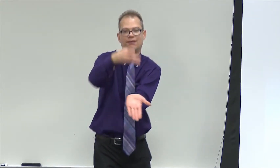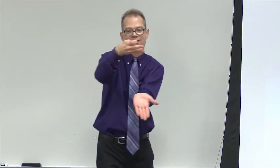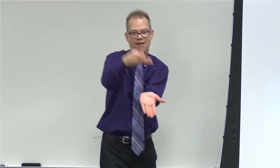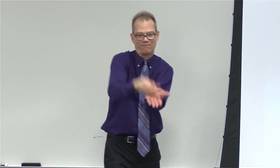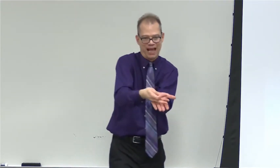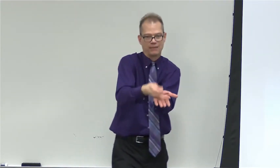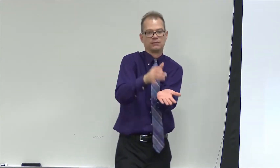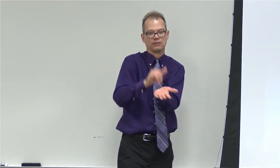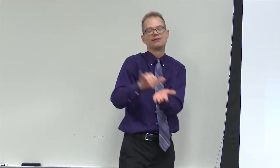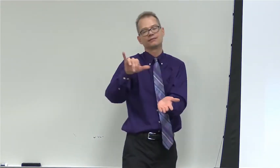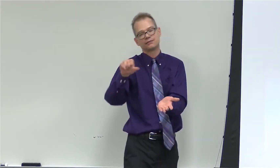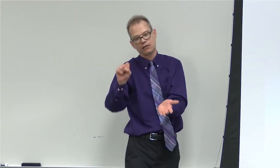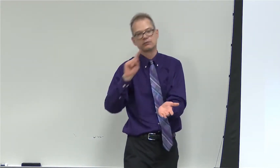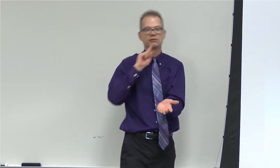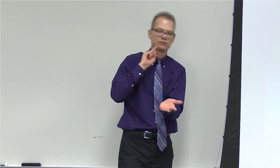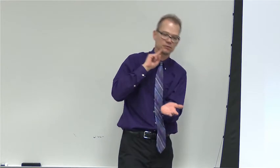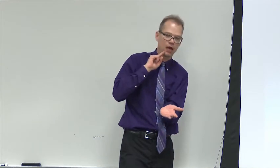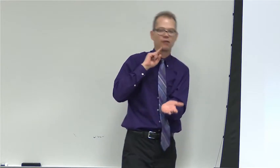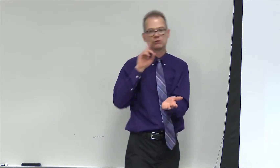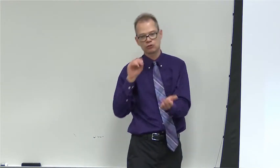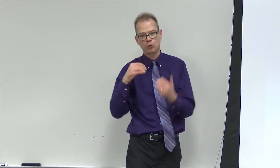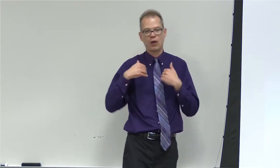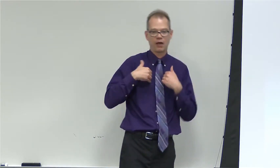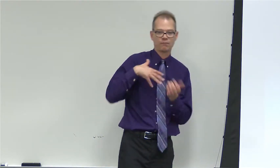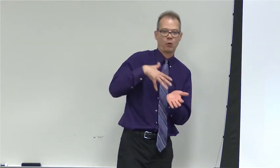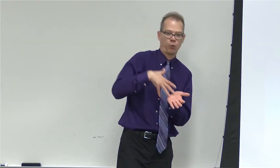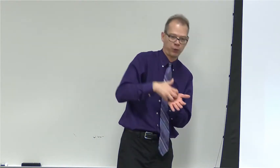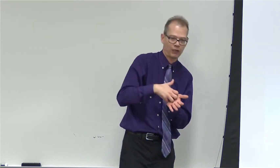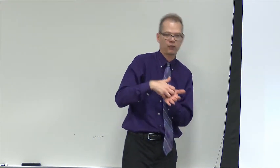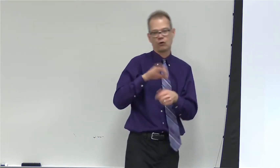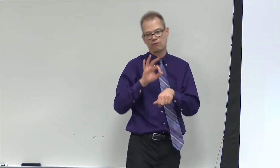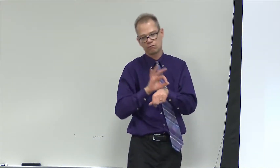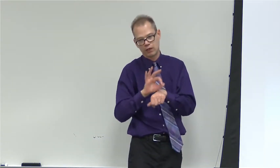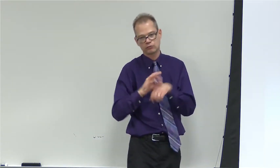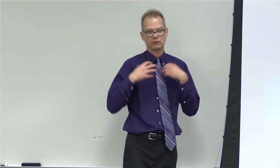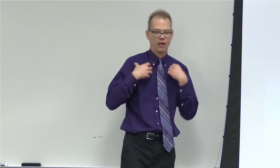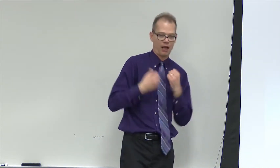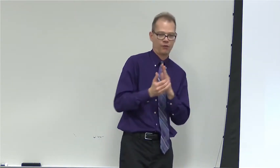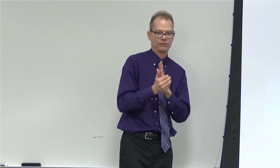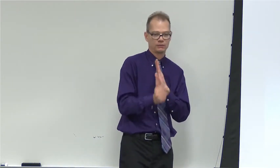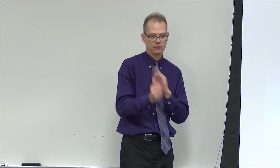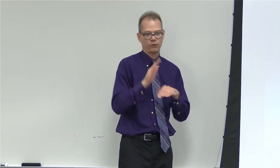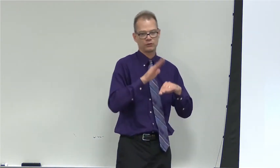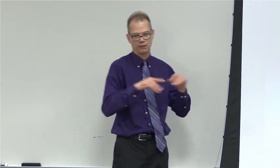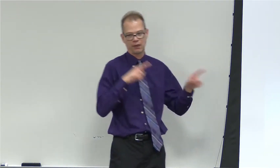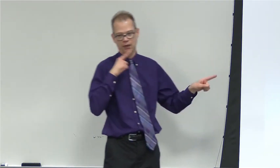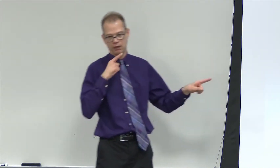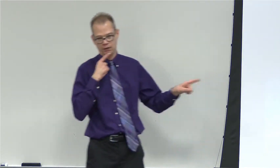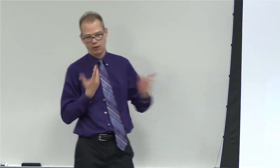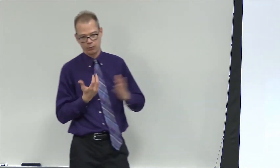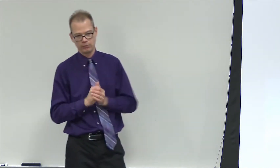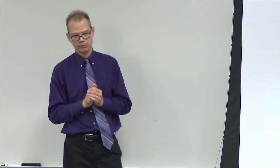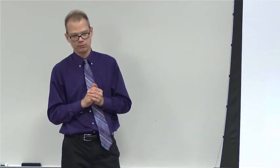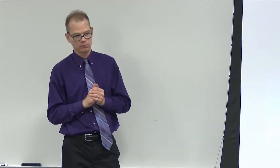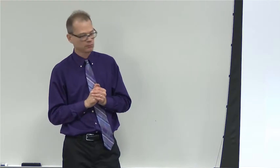some type of facts that, yes, deaf people do actually have some weaknesses in functional health literacy.